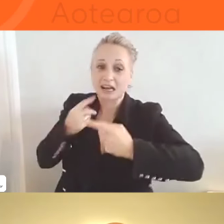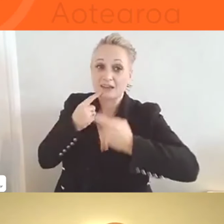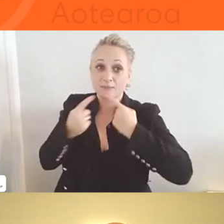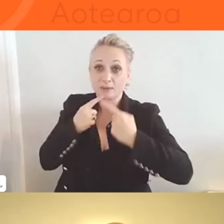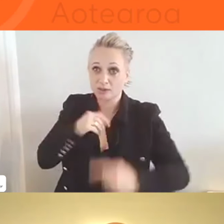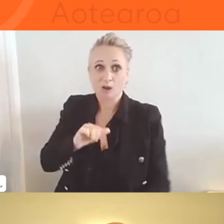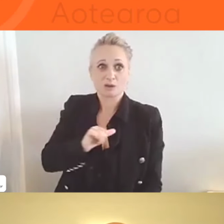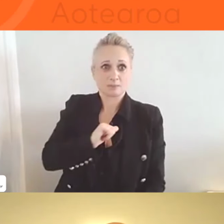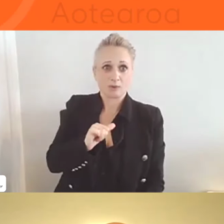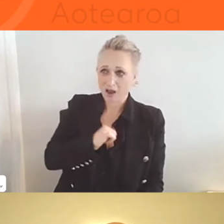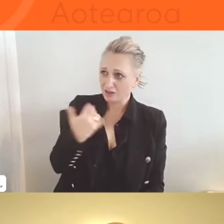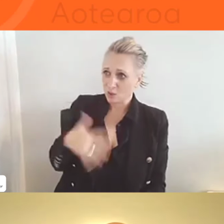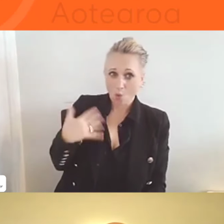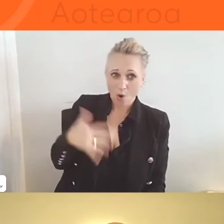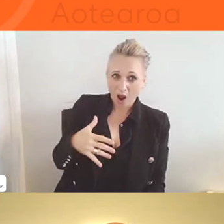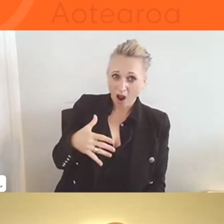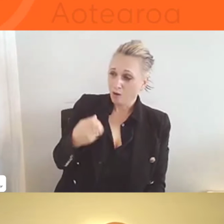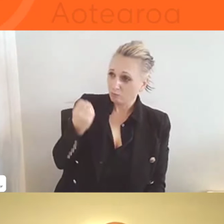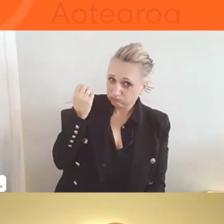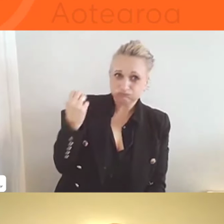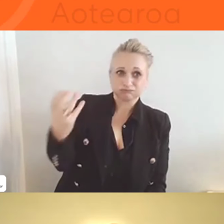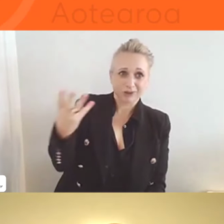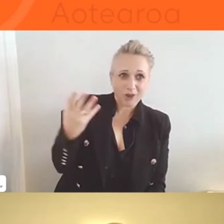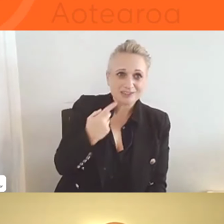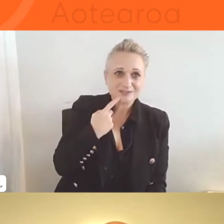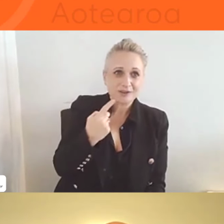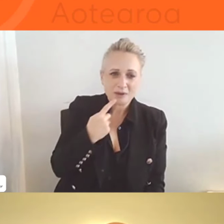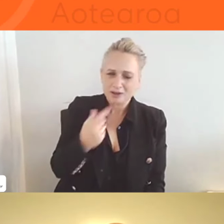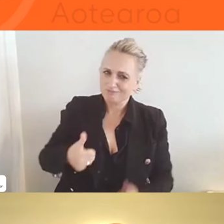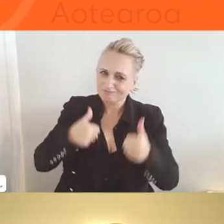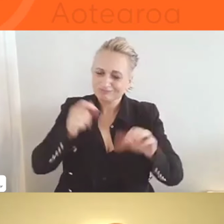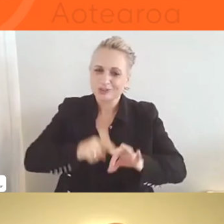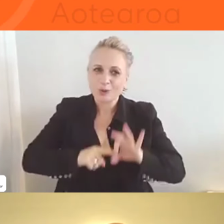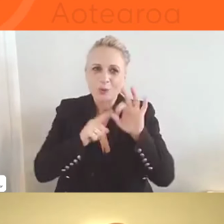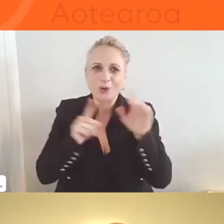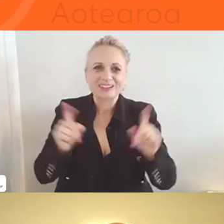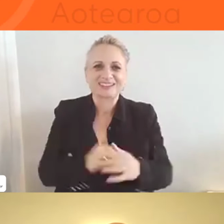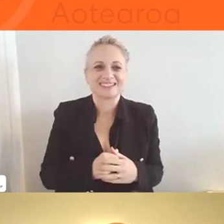that was there and the quality of it, because it seems to be an